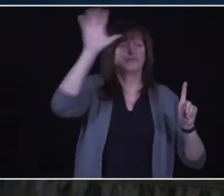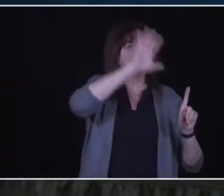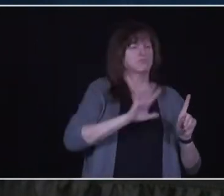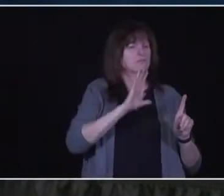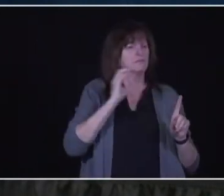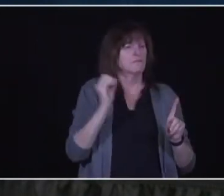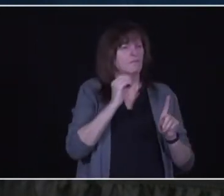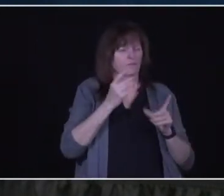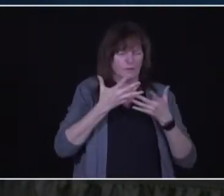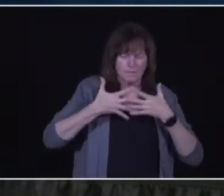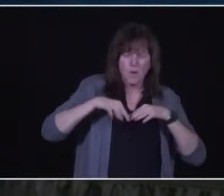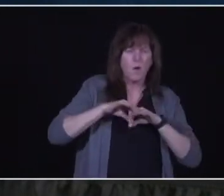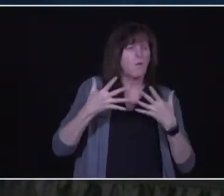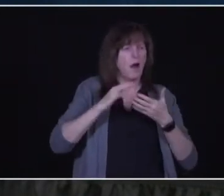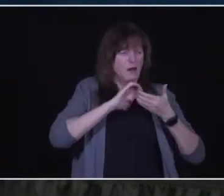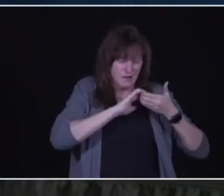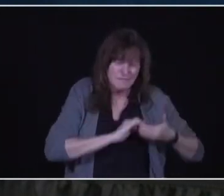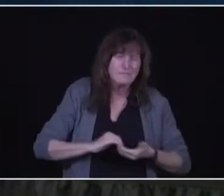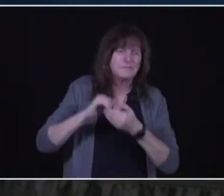to end this crime in Ontario.